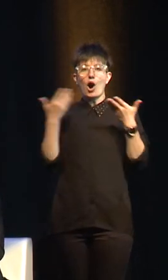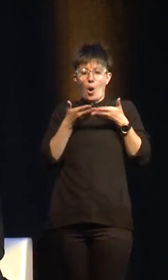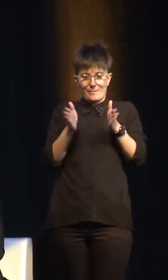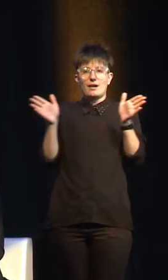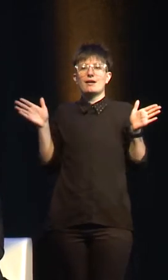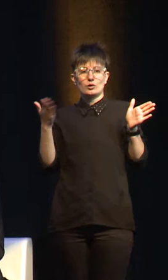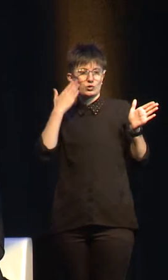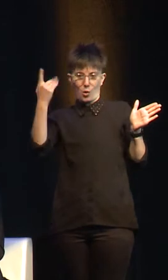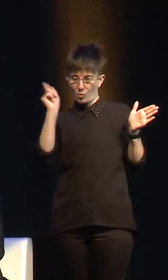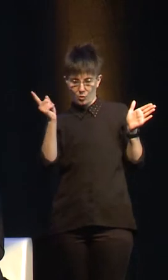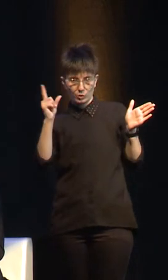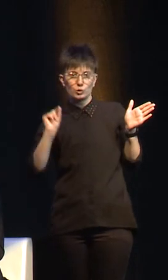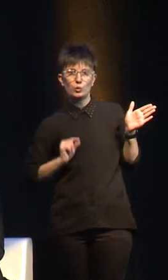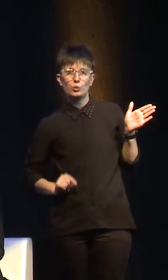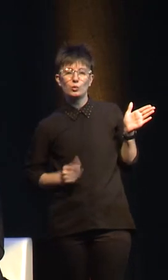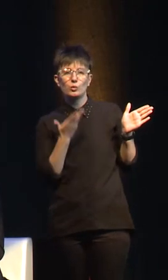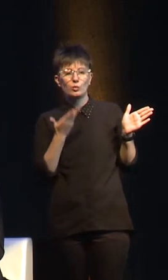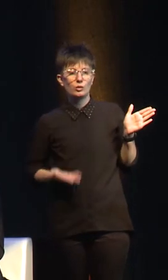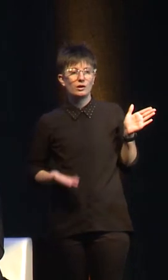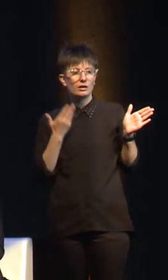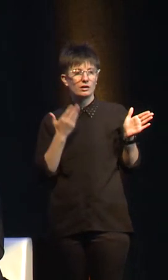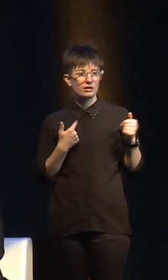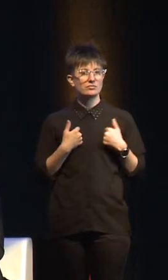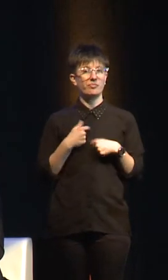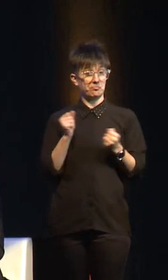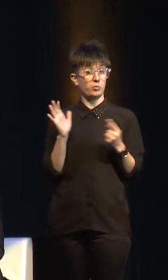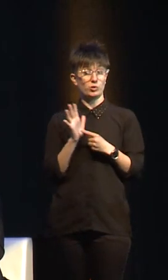a stand for the Paris Accord. I mean that's that speaks volumes. I think that's and that's